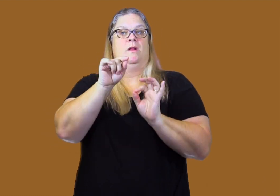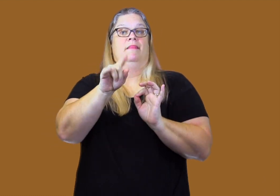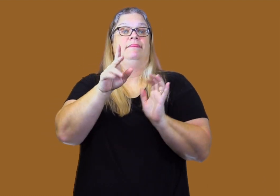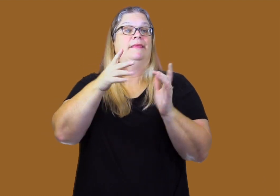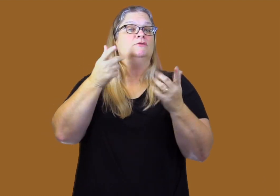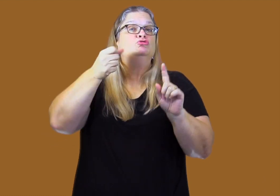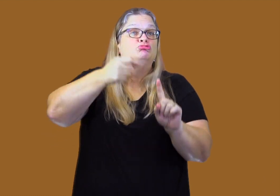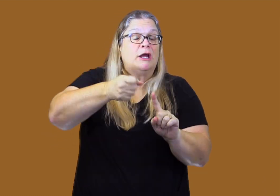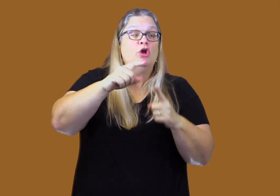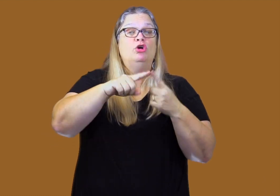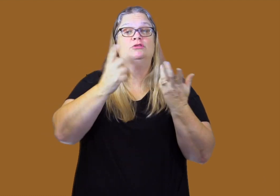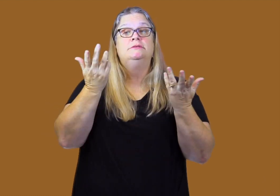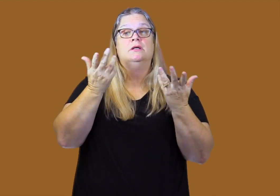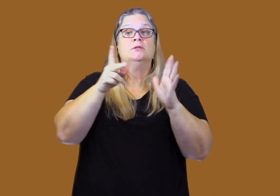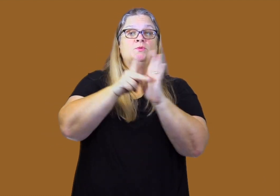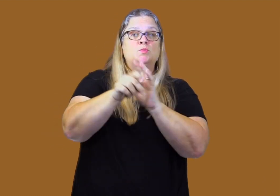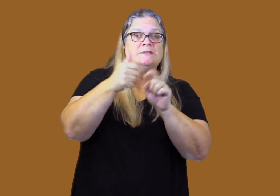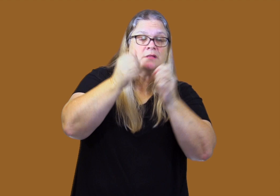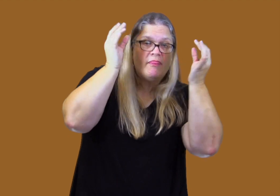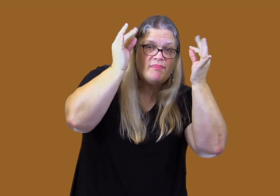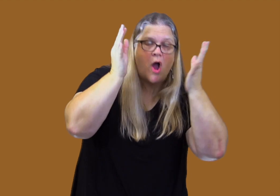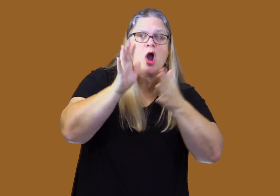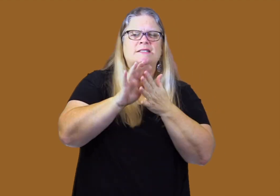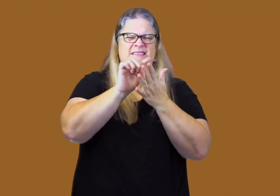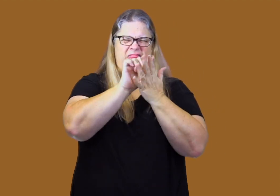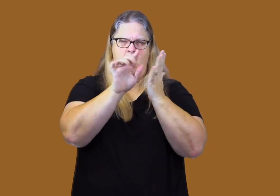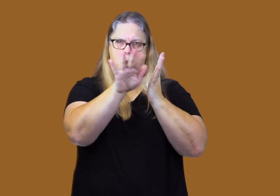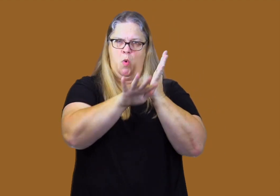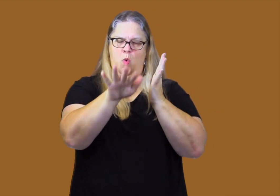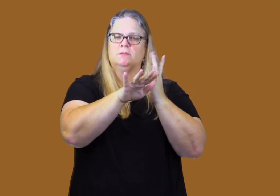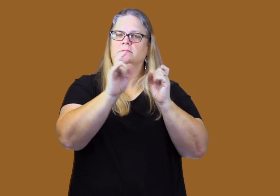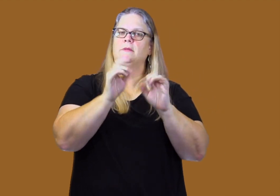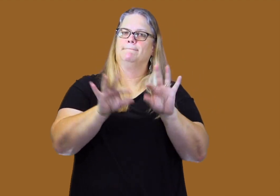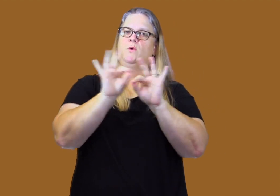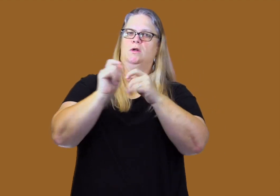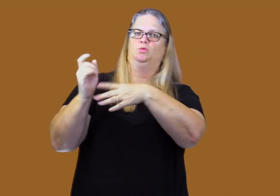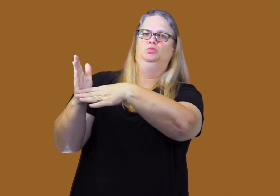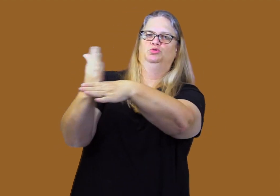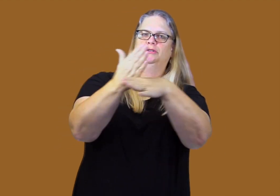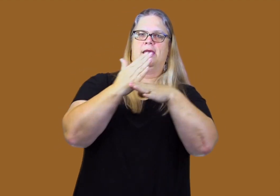But it's important if there's specific triggers or suicidal thoughts, those are important to share.